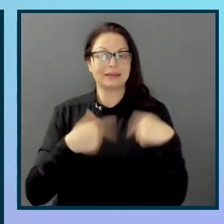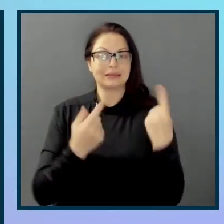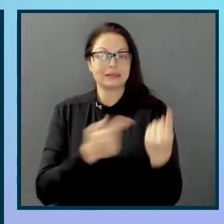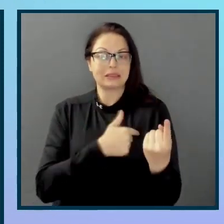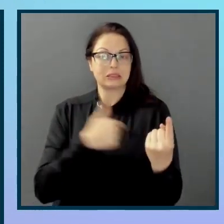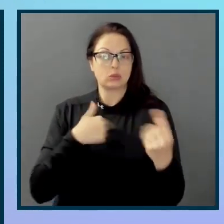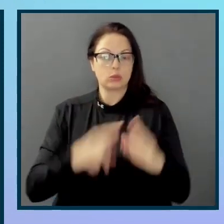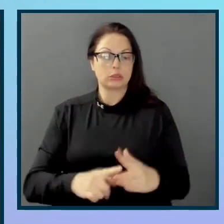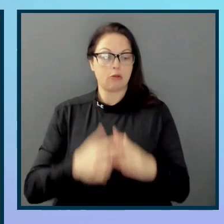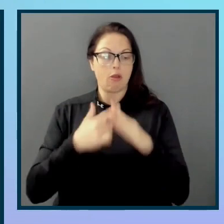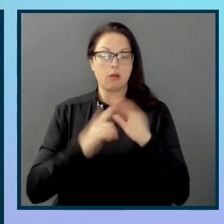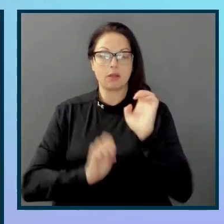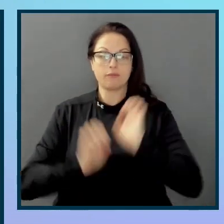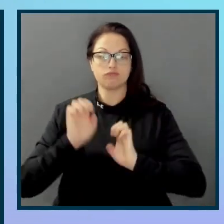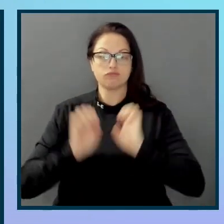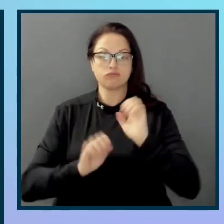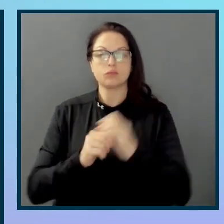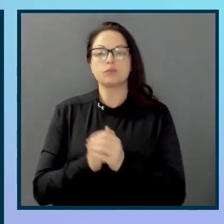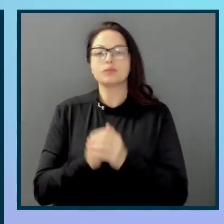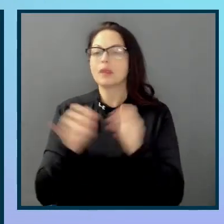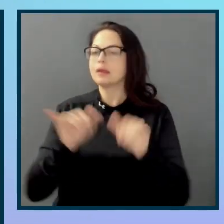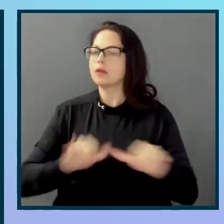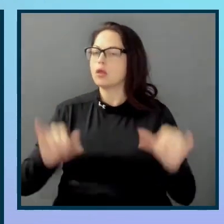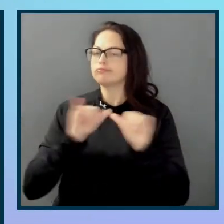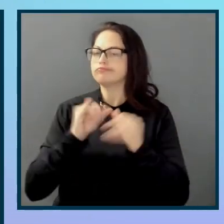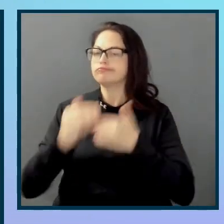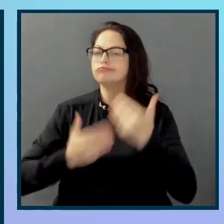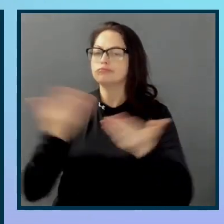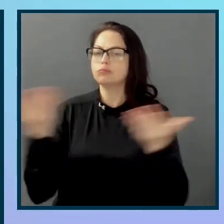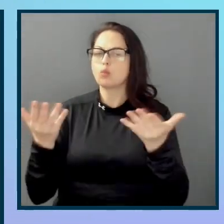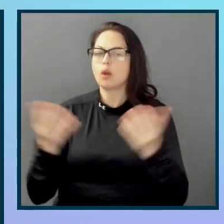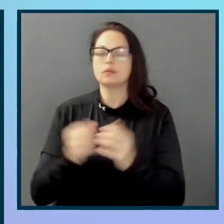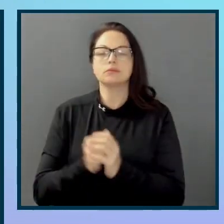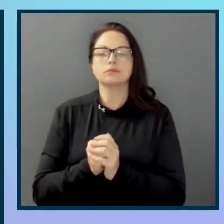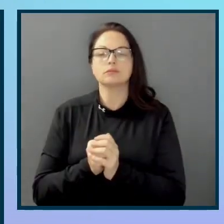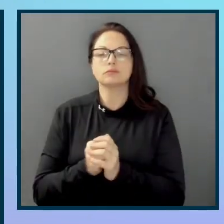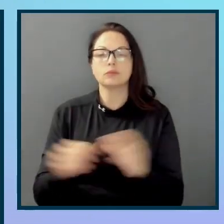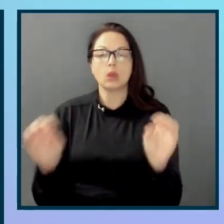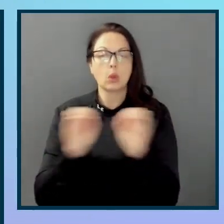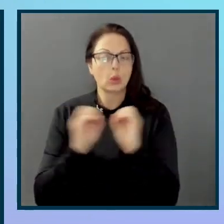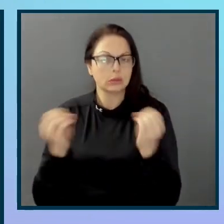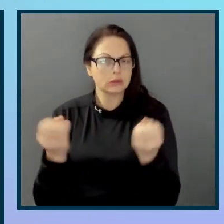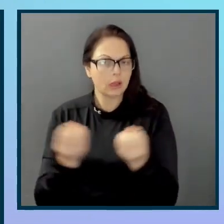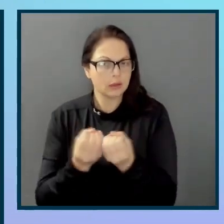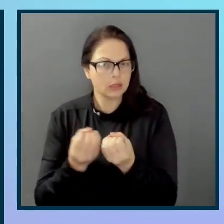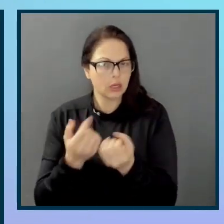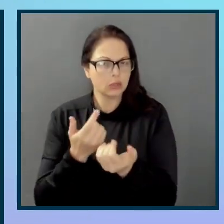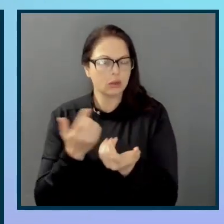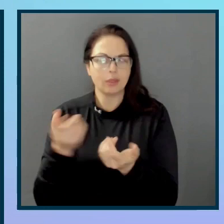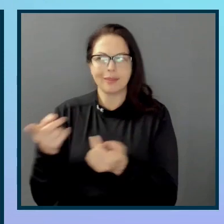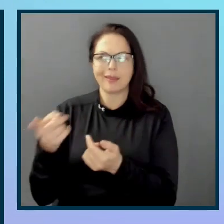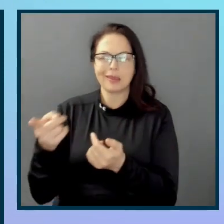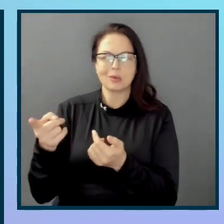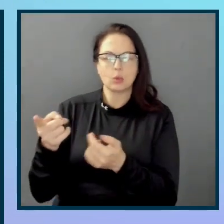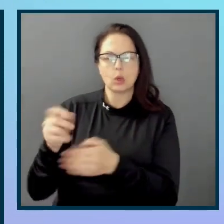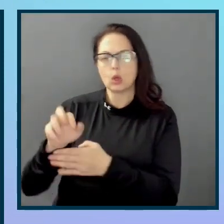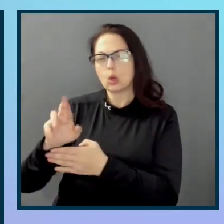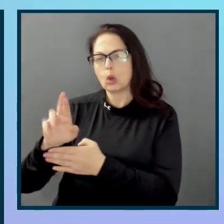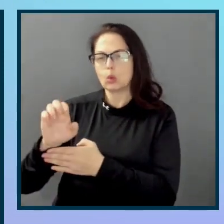Another common pattern we saw was that organizations were going through some kind of redesign. And they said, oh, just wait.